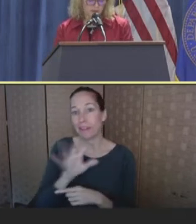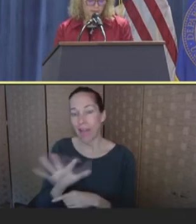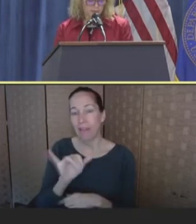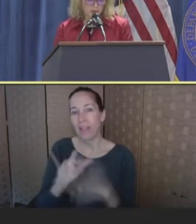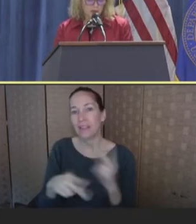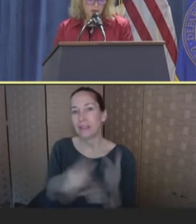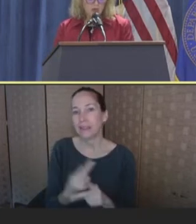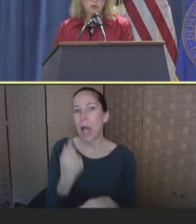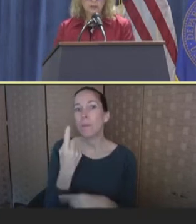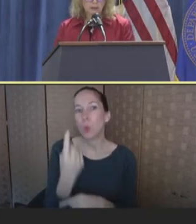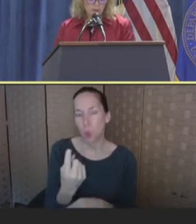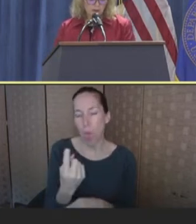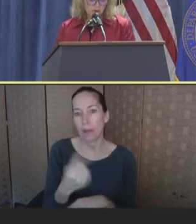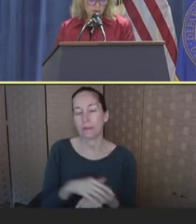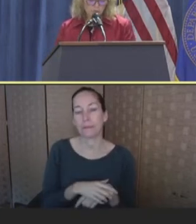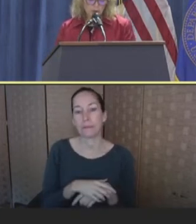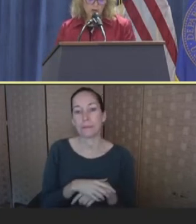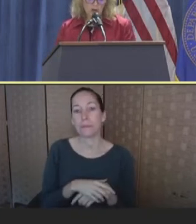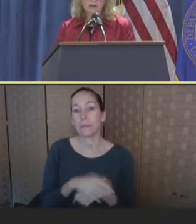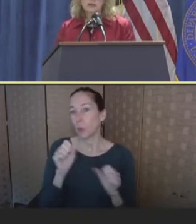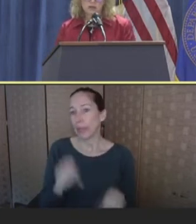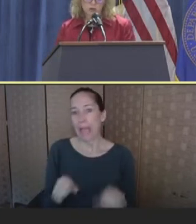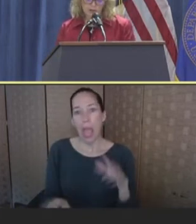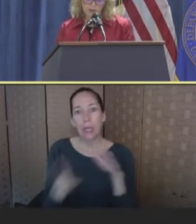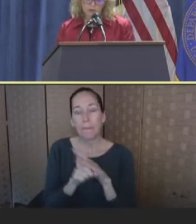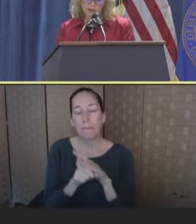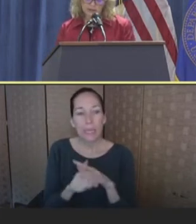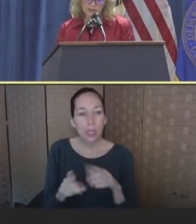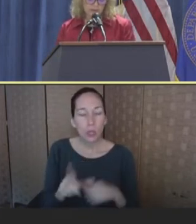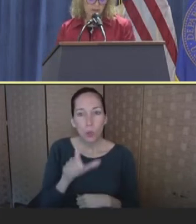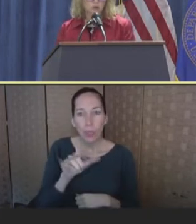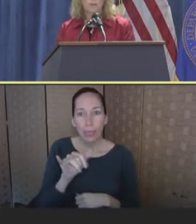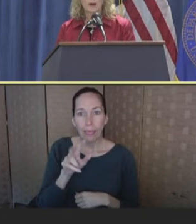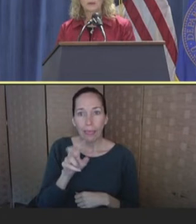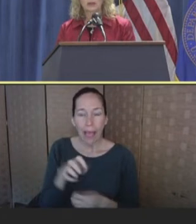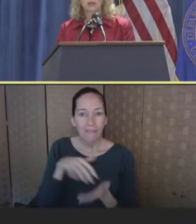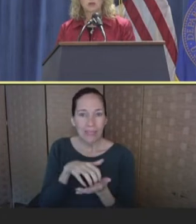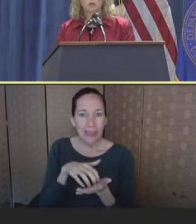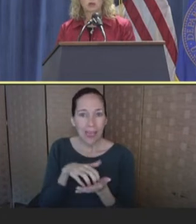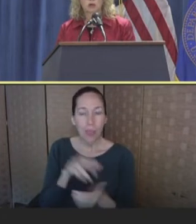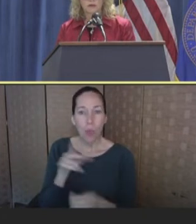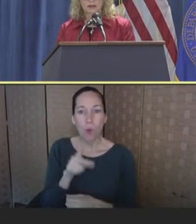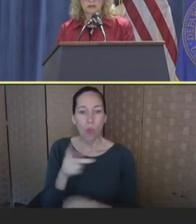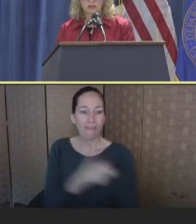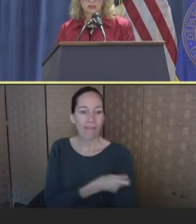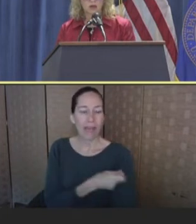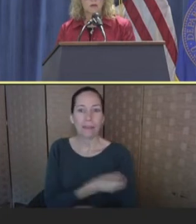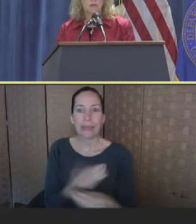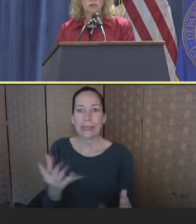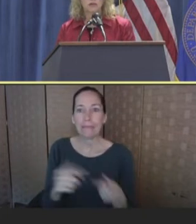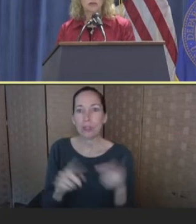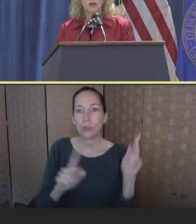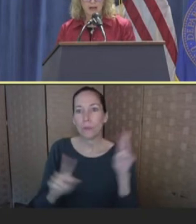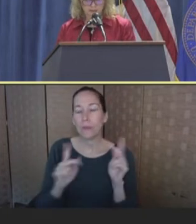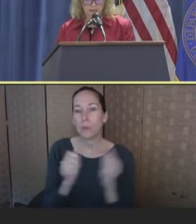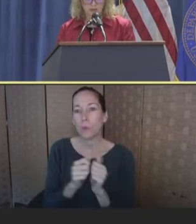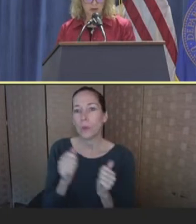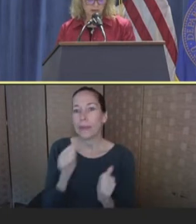So, it can appear when live attenuated polio vaccine is given to a population with low vaccination coverage, as in our case.